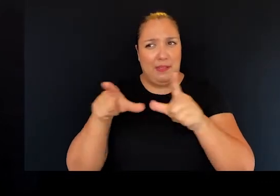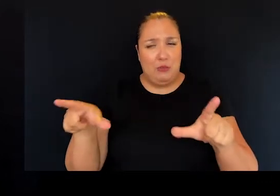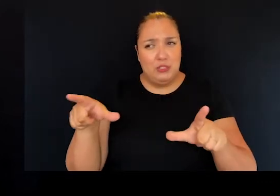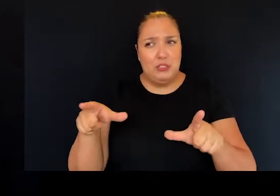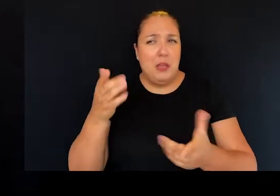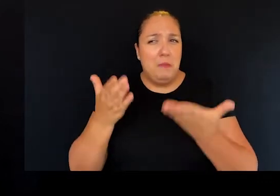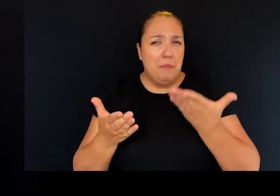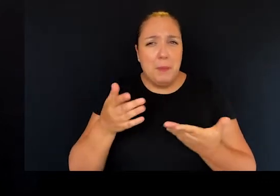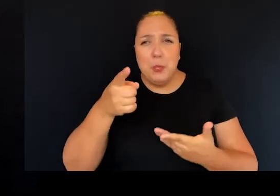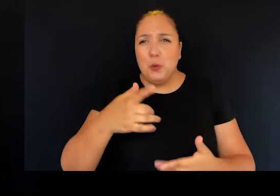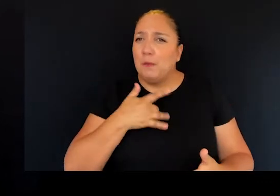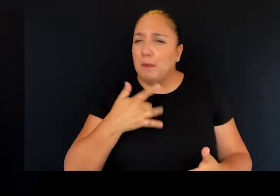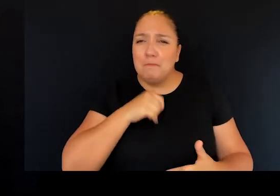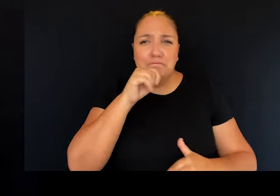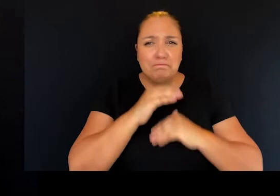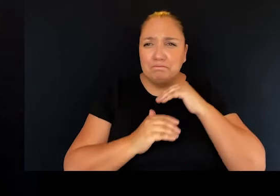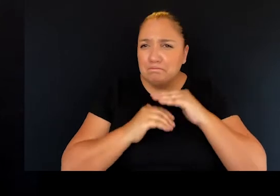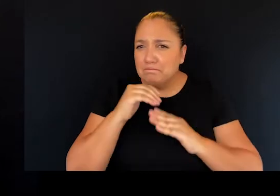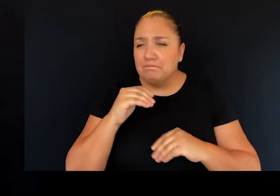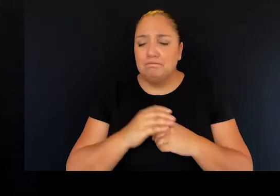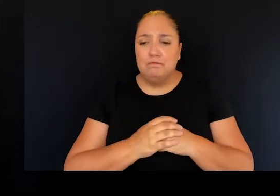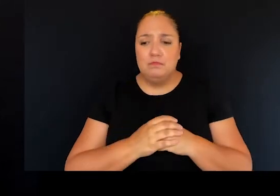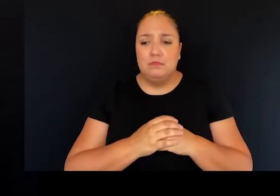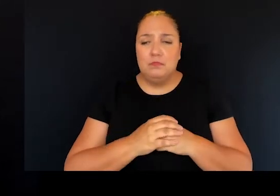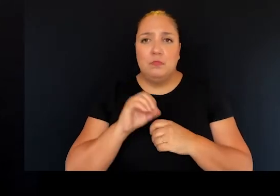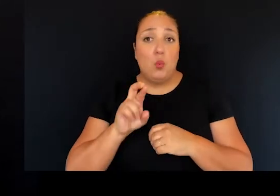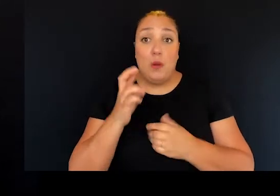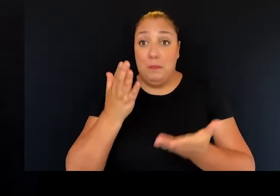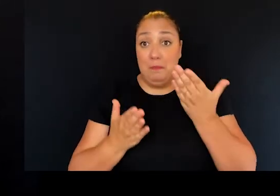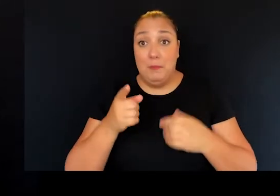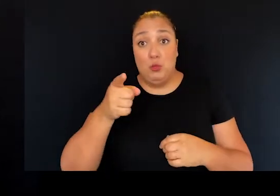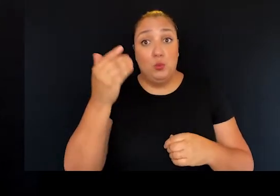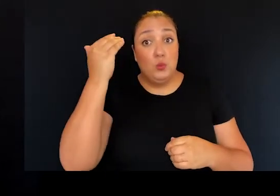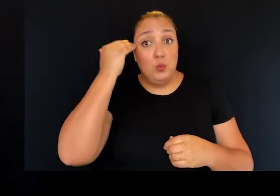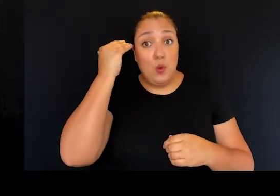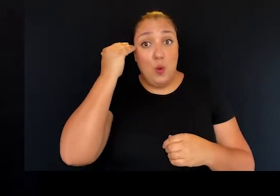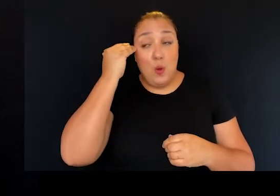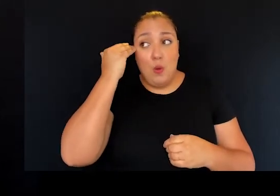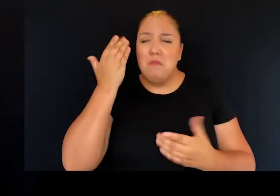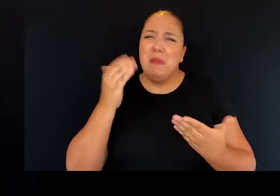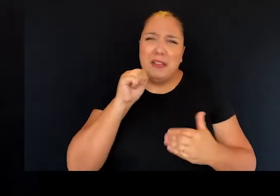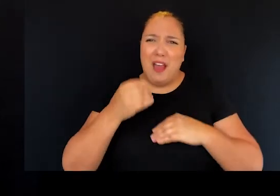or that you know perhaps doesn't personally affect you, but would certainly affect others,